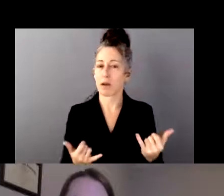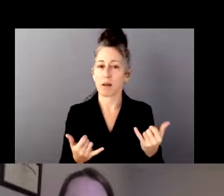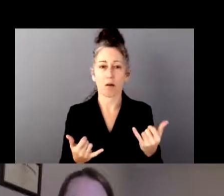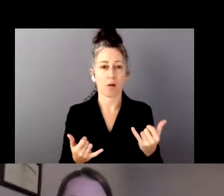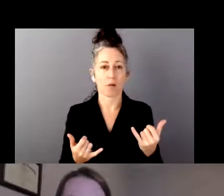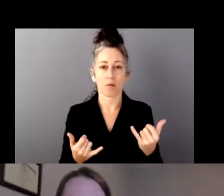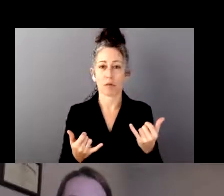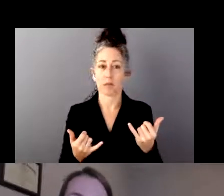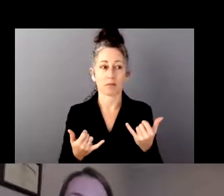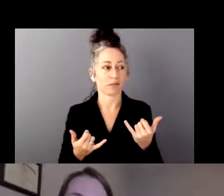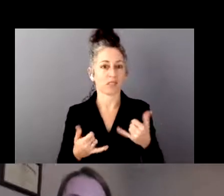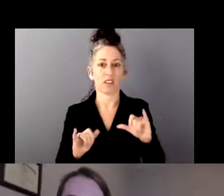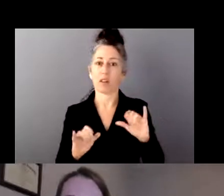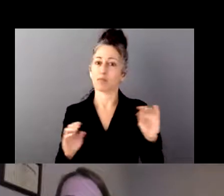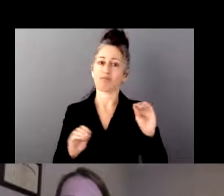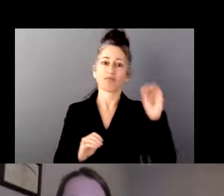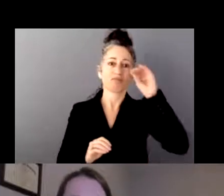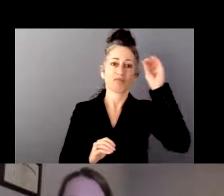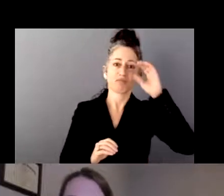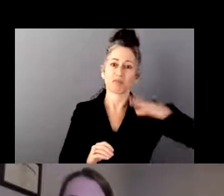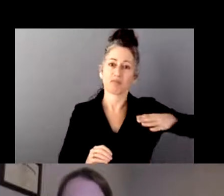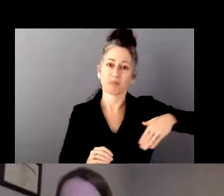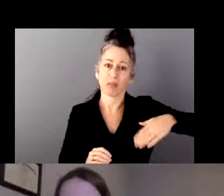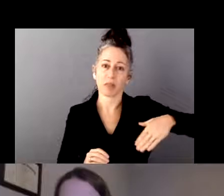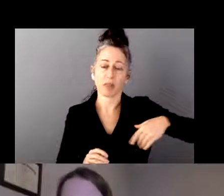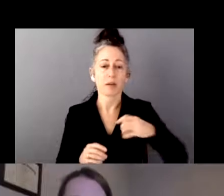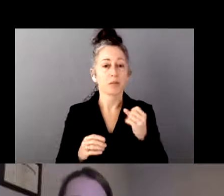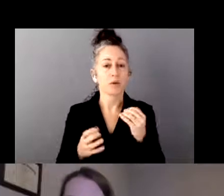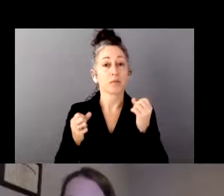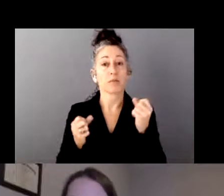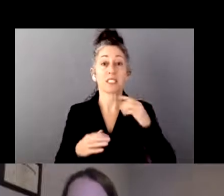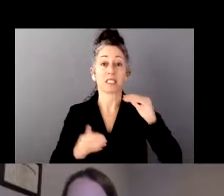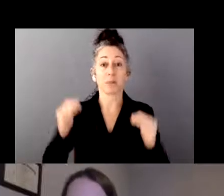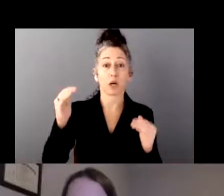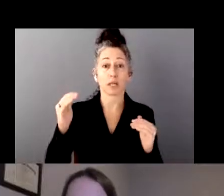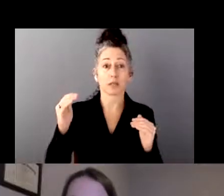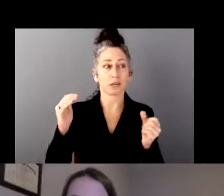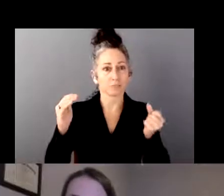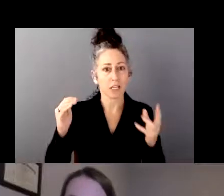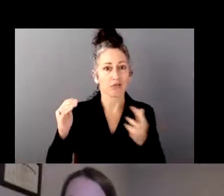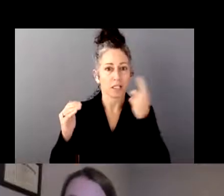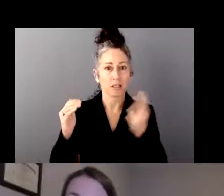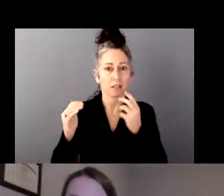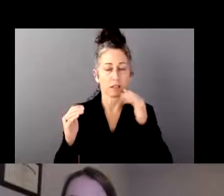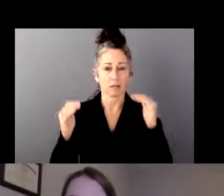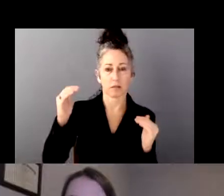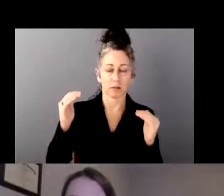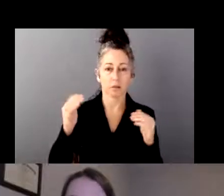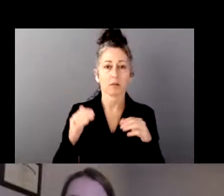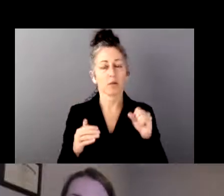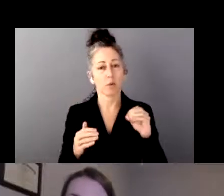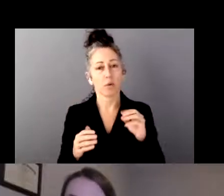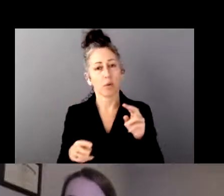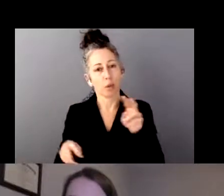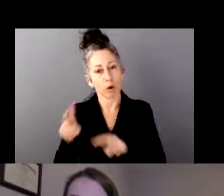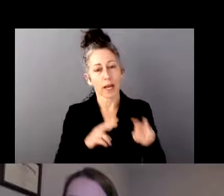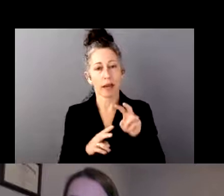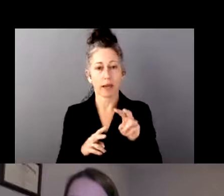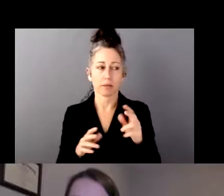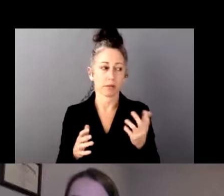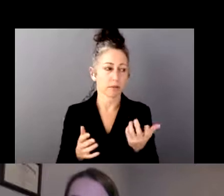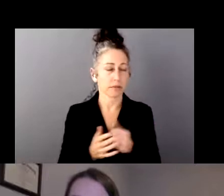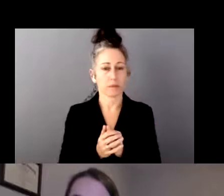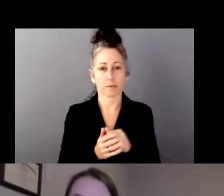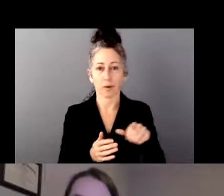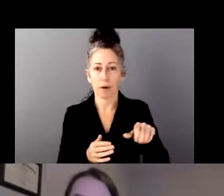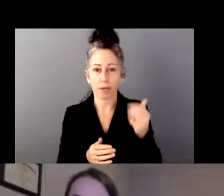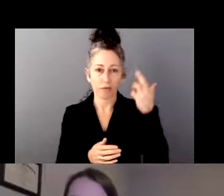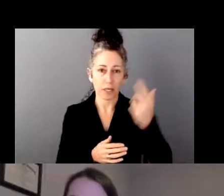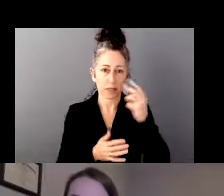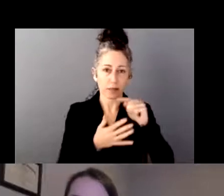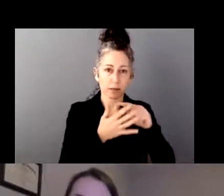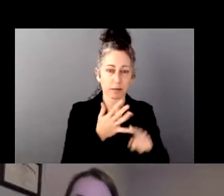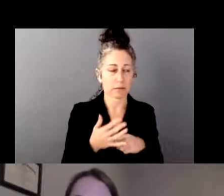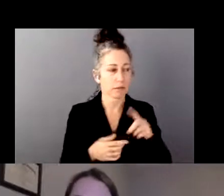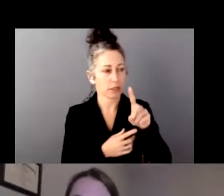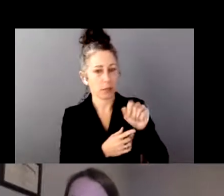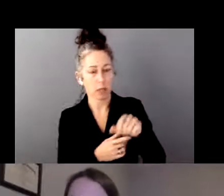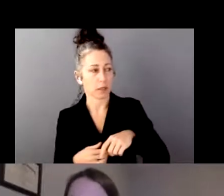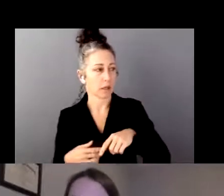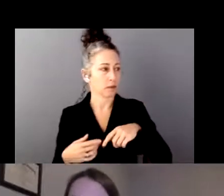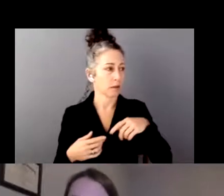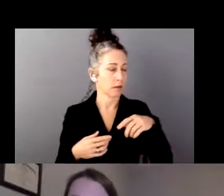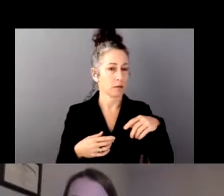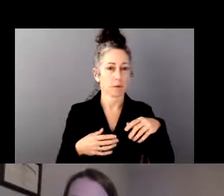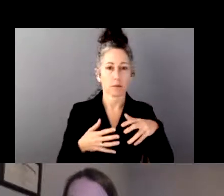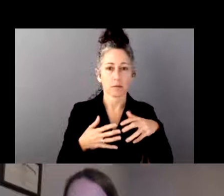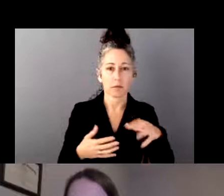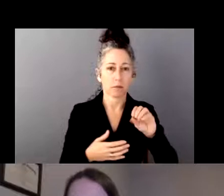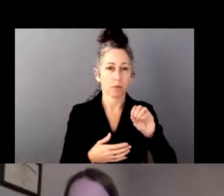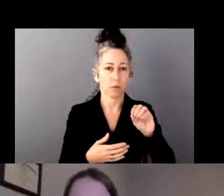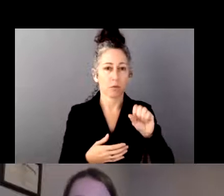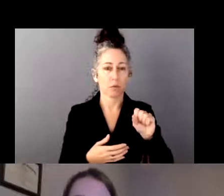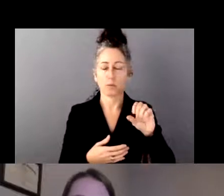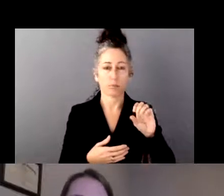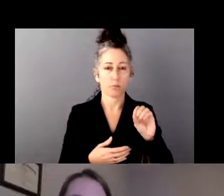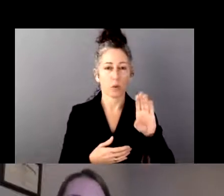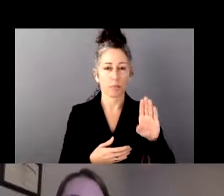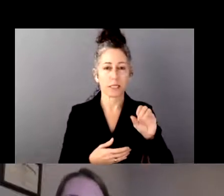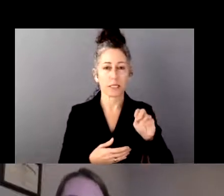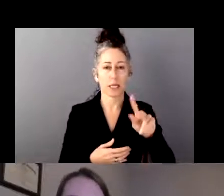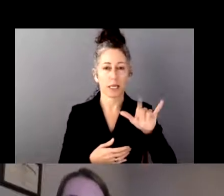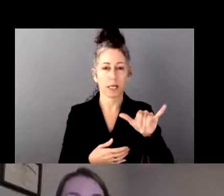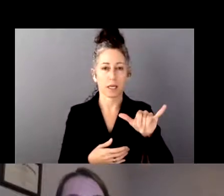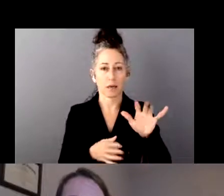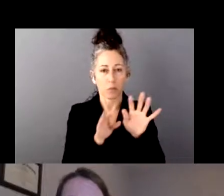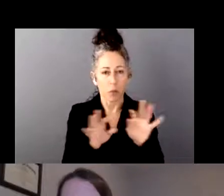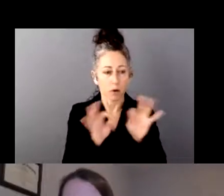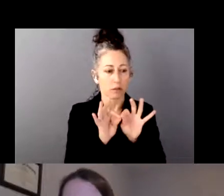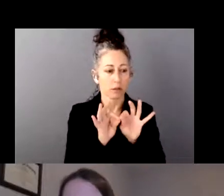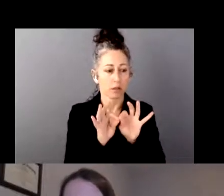disparities are driven be my different factors. There's a lot of things going on here. But looking specifically at other factors that have disparities in them, including disability and obesity, are really key in this. And I hope I also convinced you that machine learning